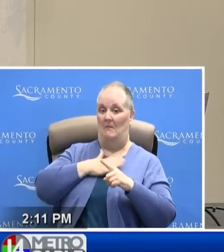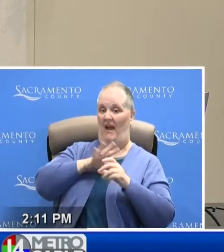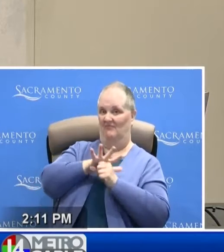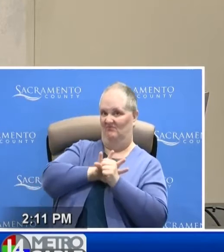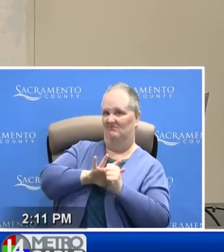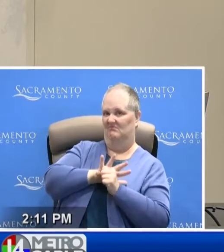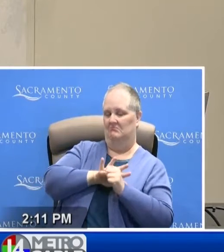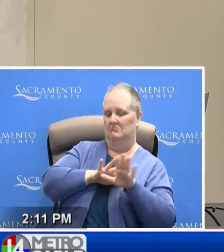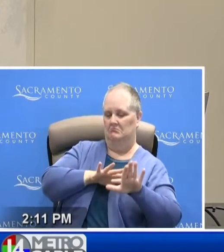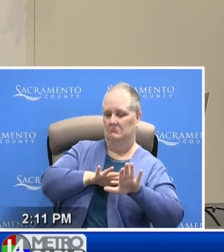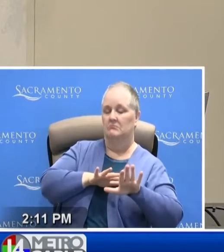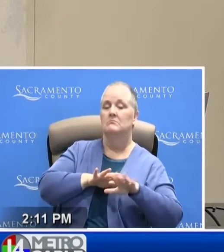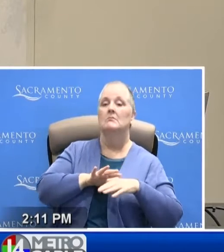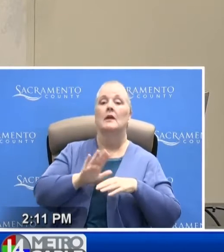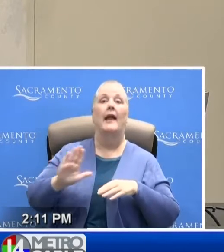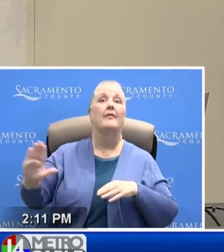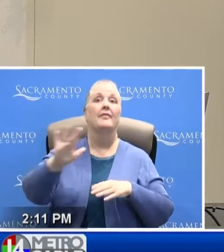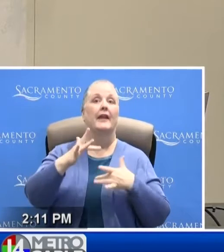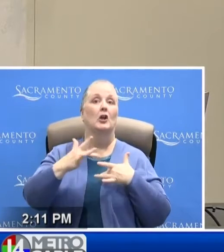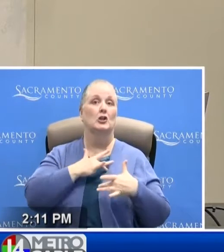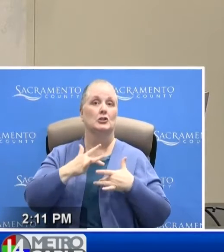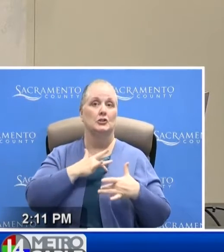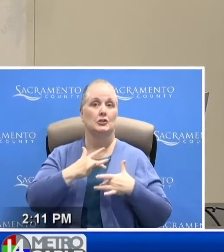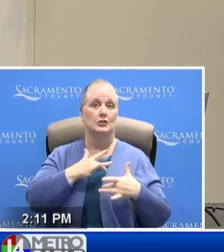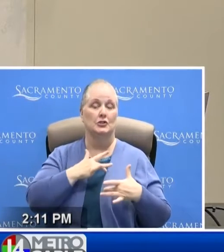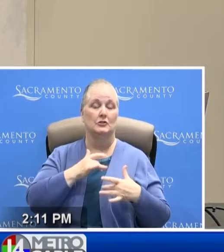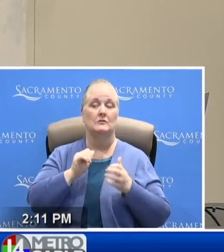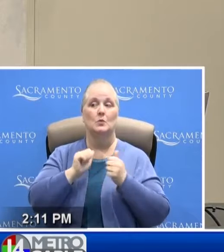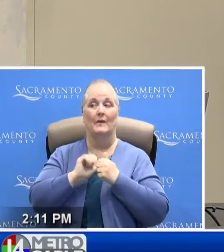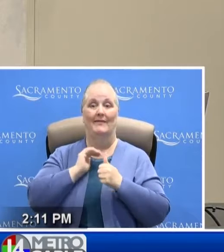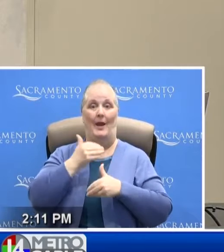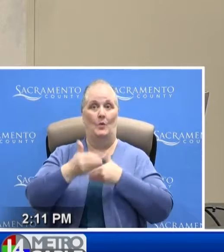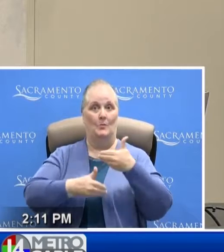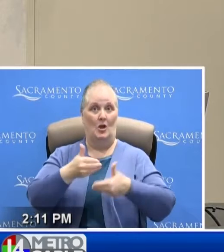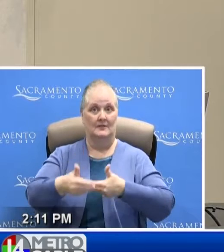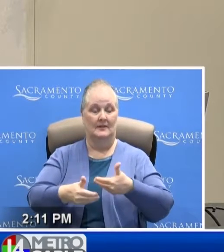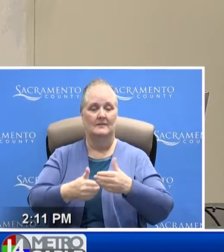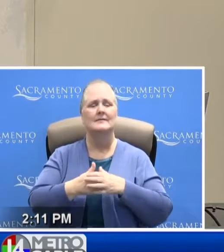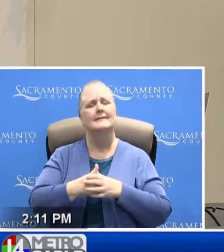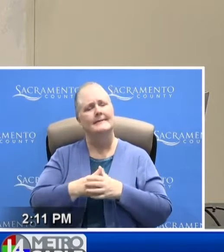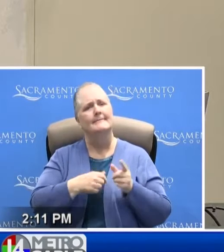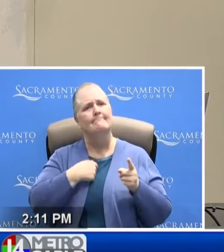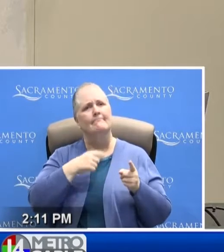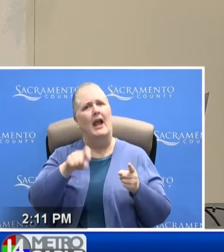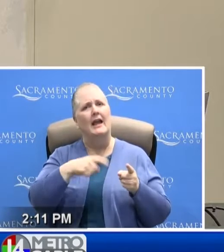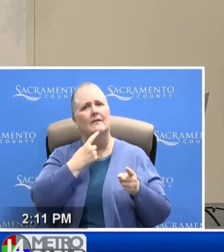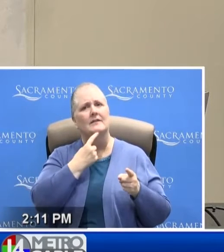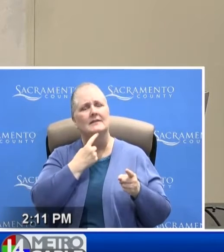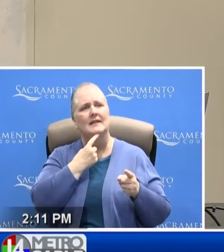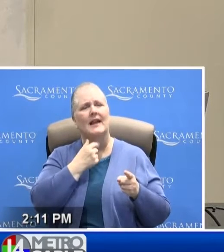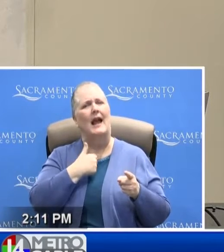and the concerns that they have with our process, I have to say that it makes me uncomfortable.